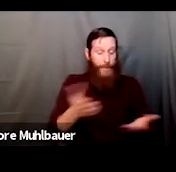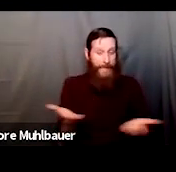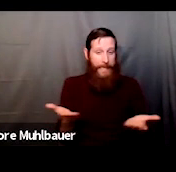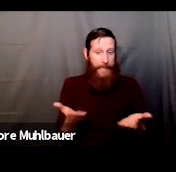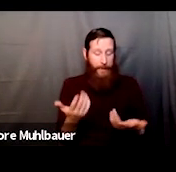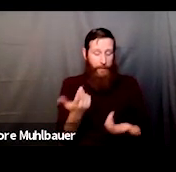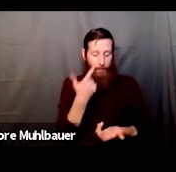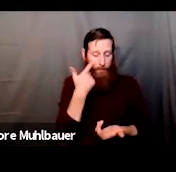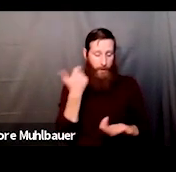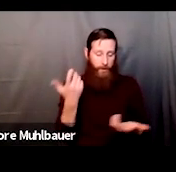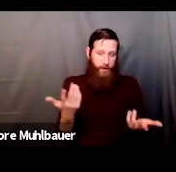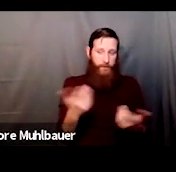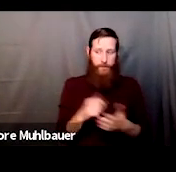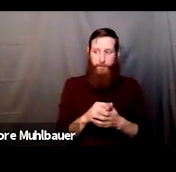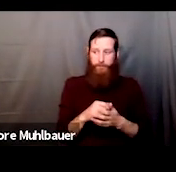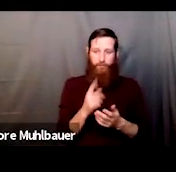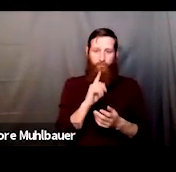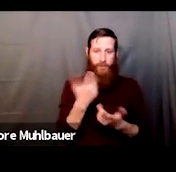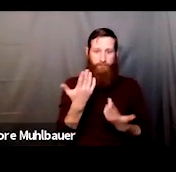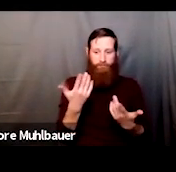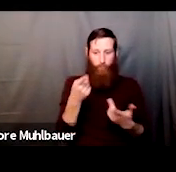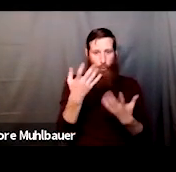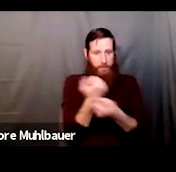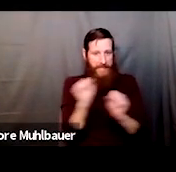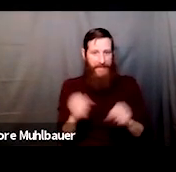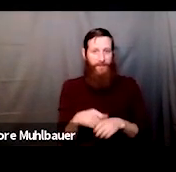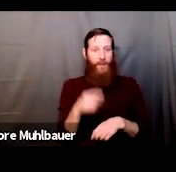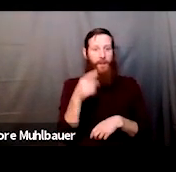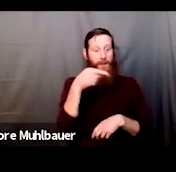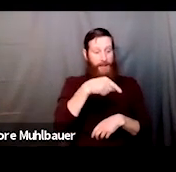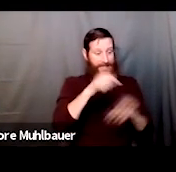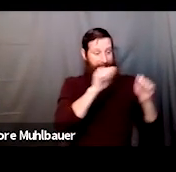Avalanche safety is an applied practice. You have to get out and enjoy the mountains.